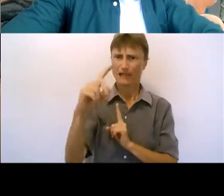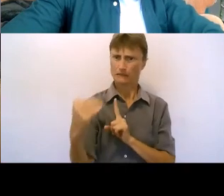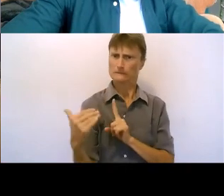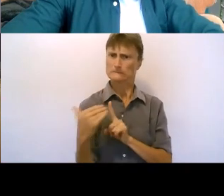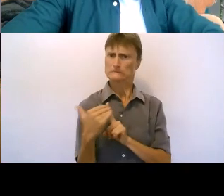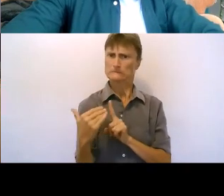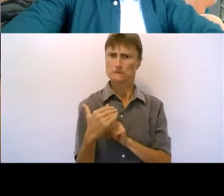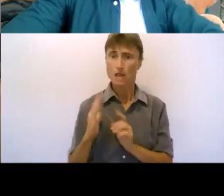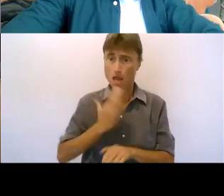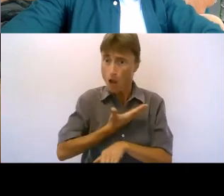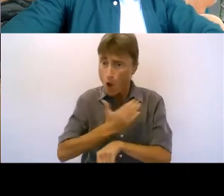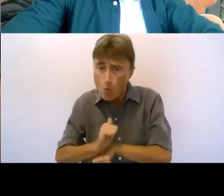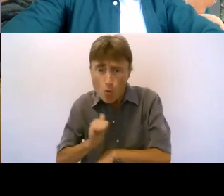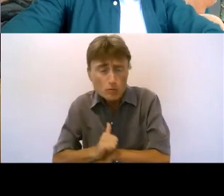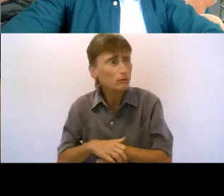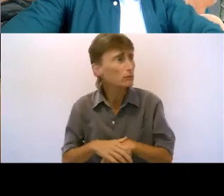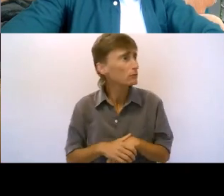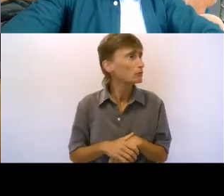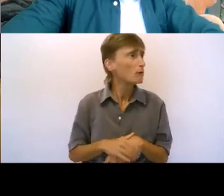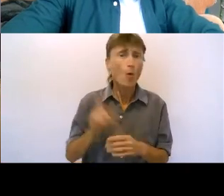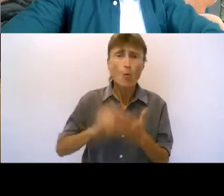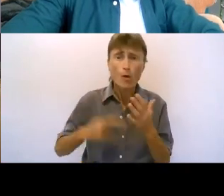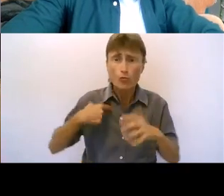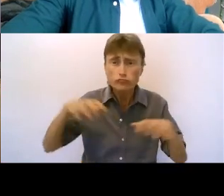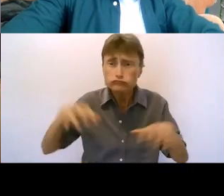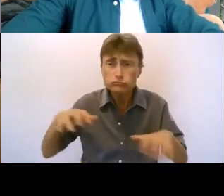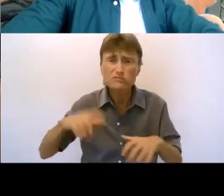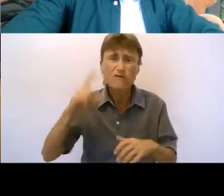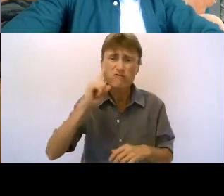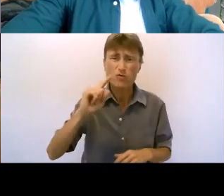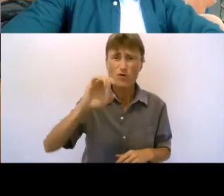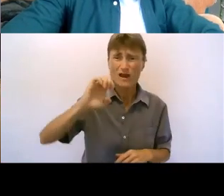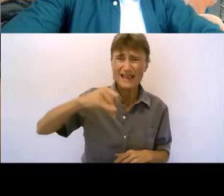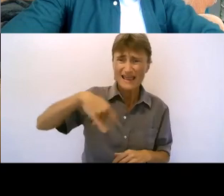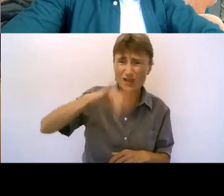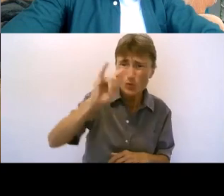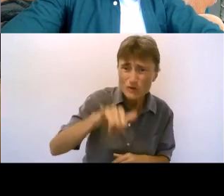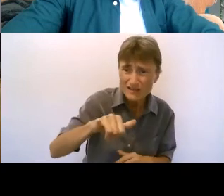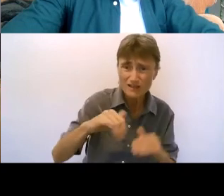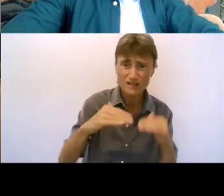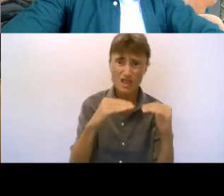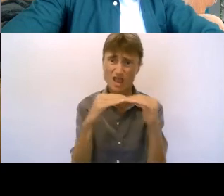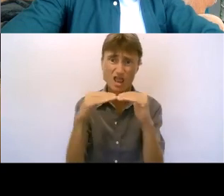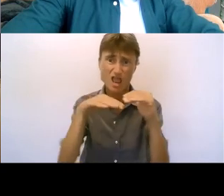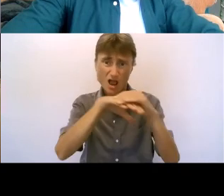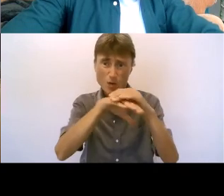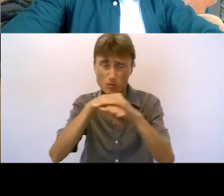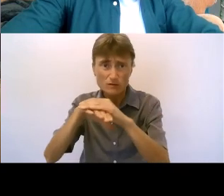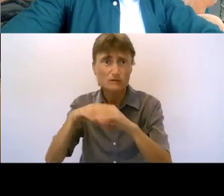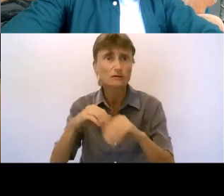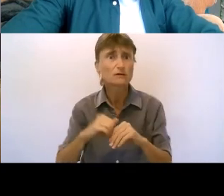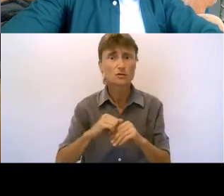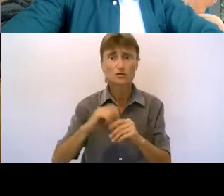and around what we call equity, diversity, inclusion and accessibility. And I haven't